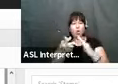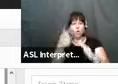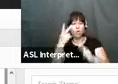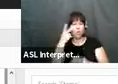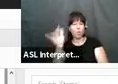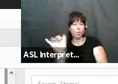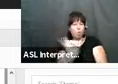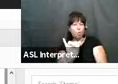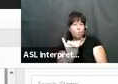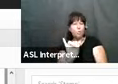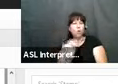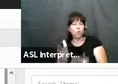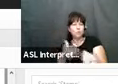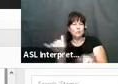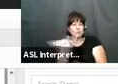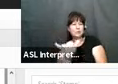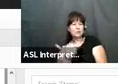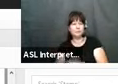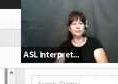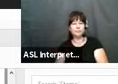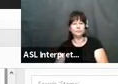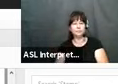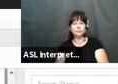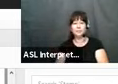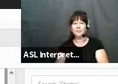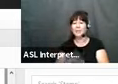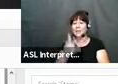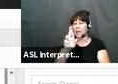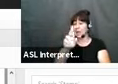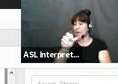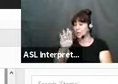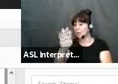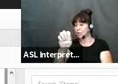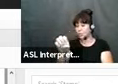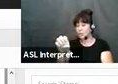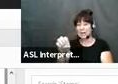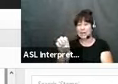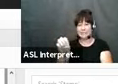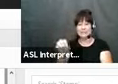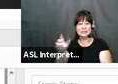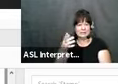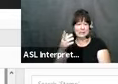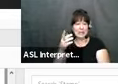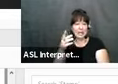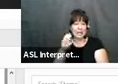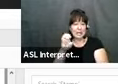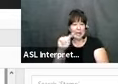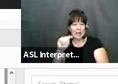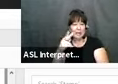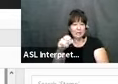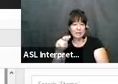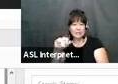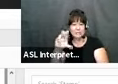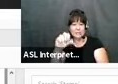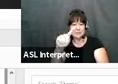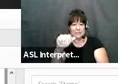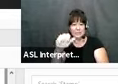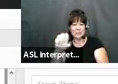The race and ethnicity of our cases is similar. They have 73 percent of their cases occurring in Latinex. That's where we were last month